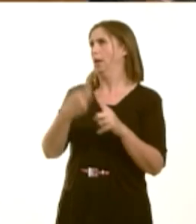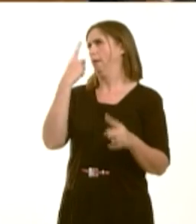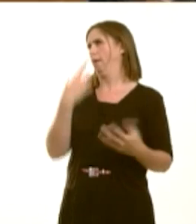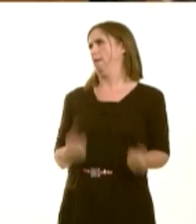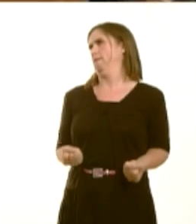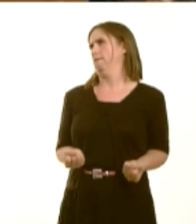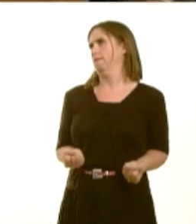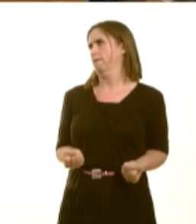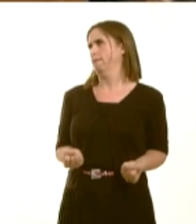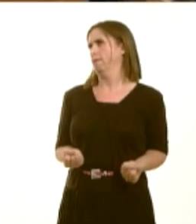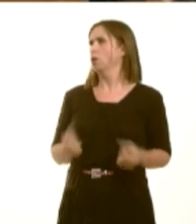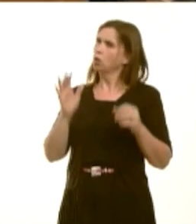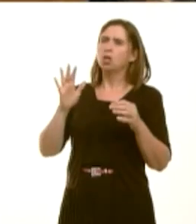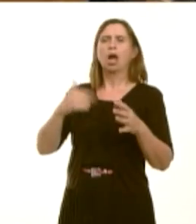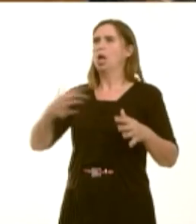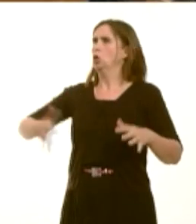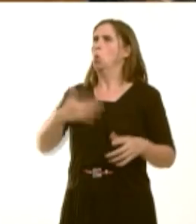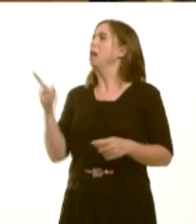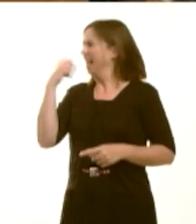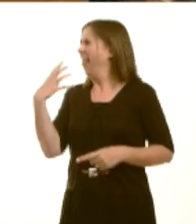we end the postcode lottery. Carwyn Jones: We have an innovative treatments